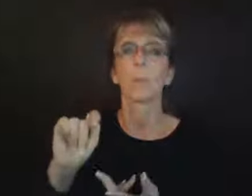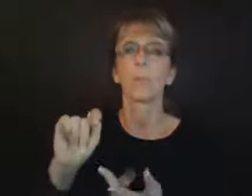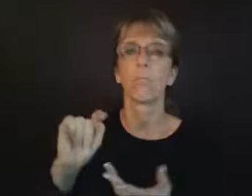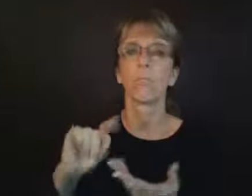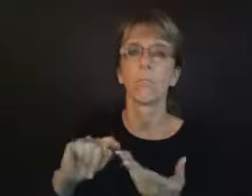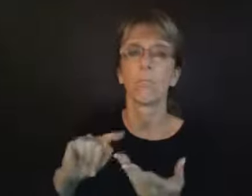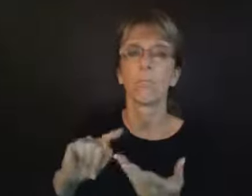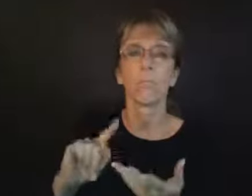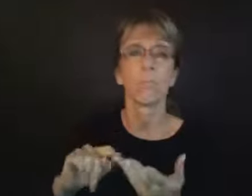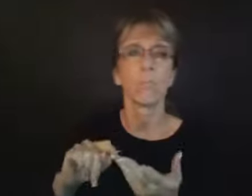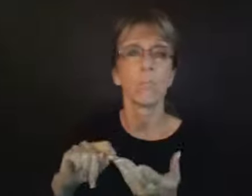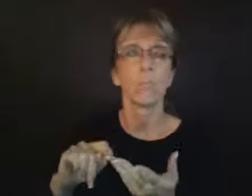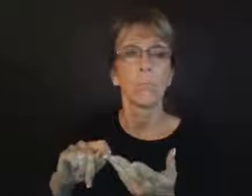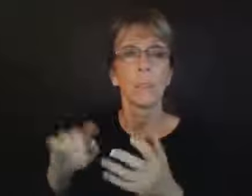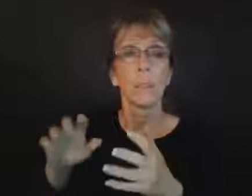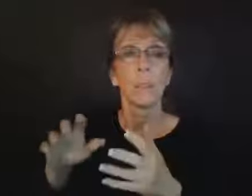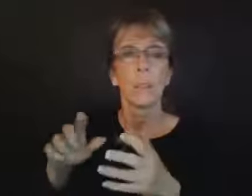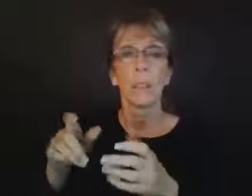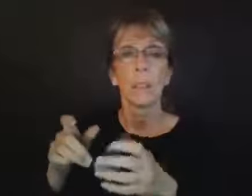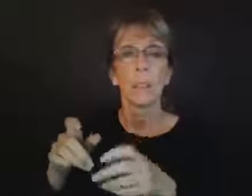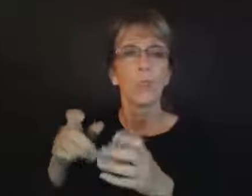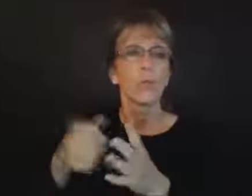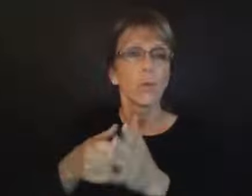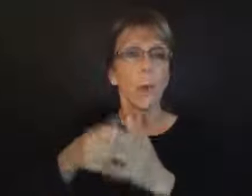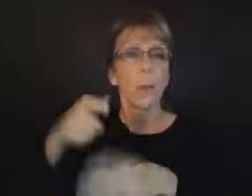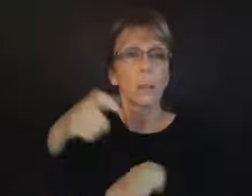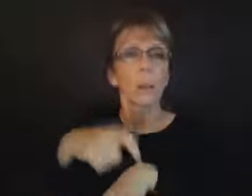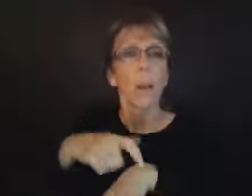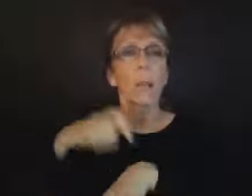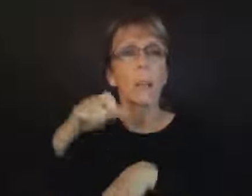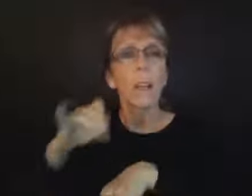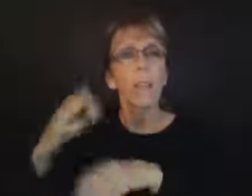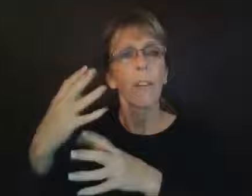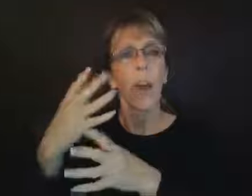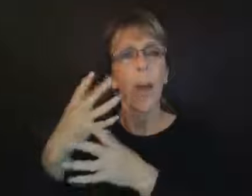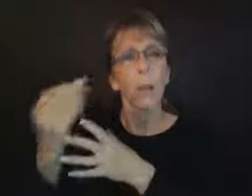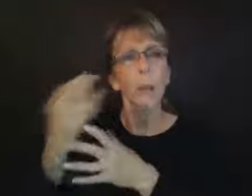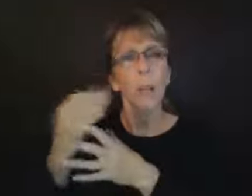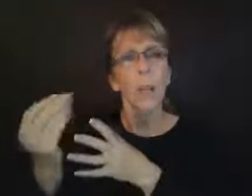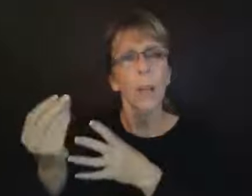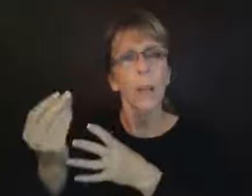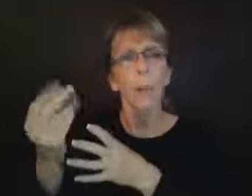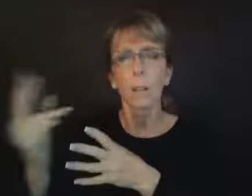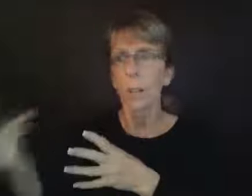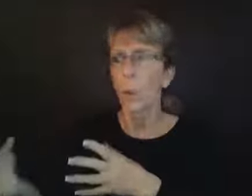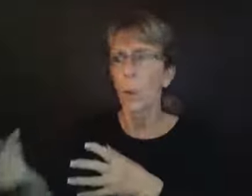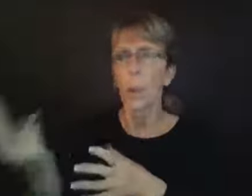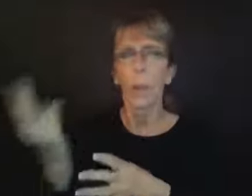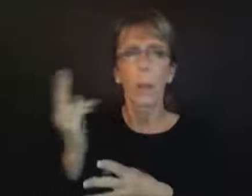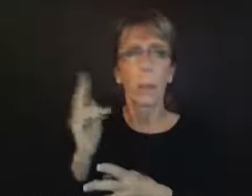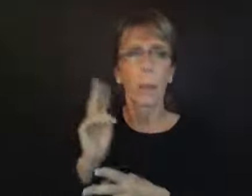that if we were outside, and came inside